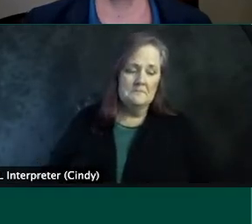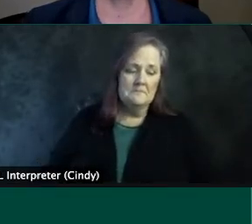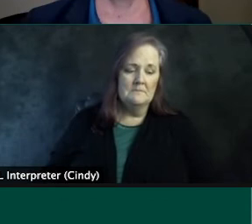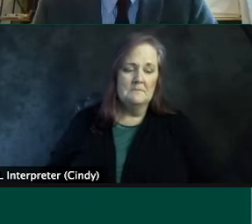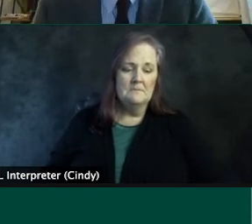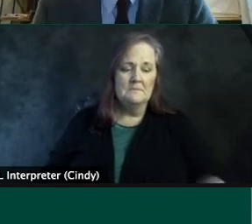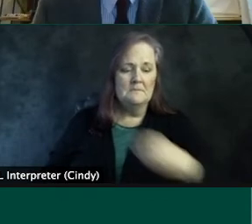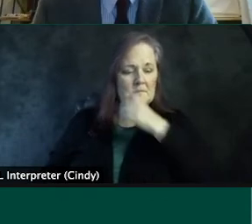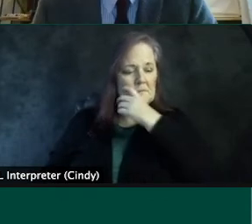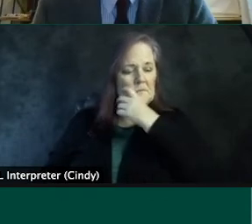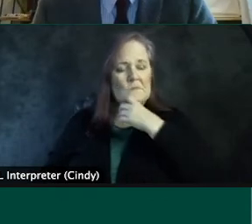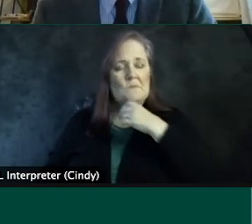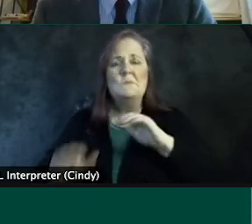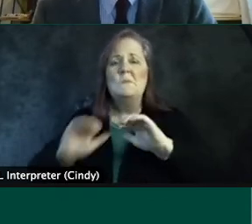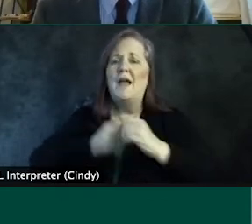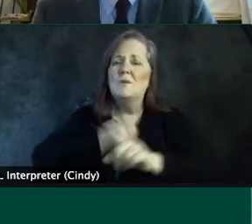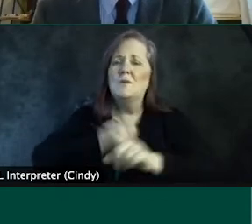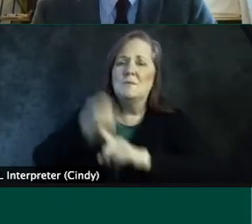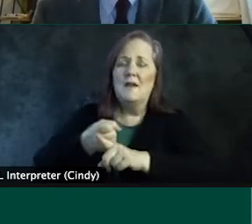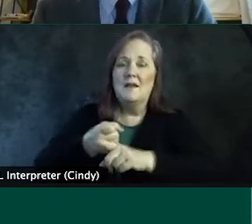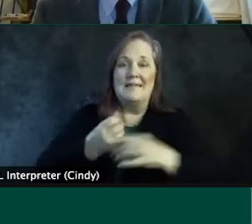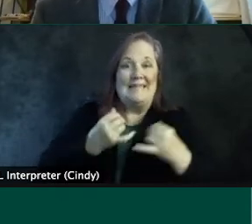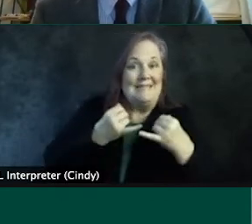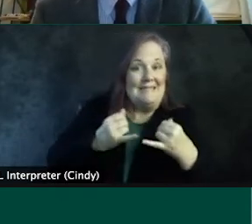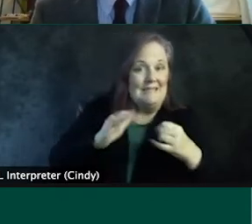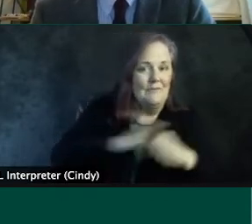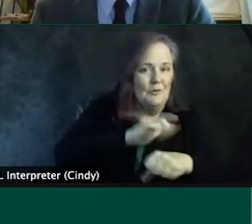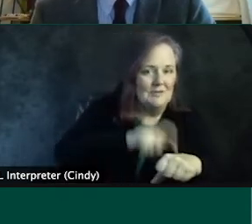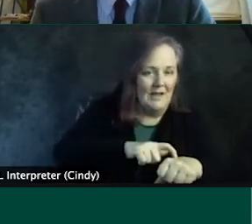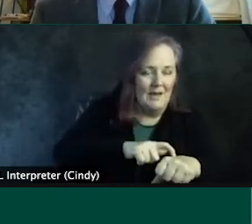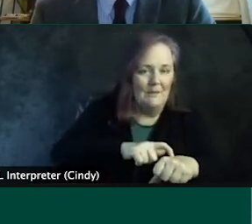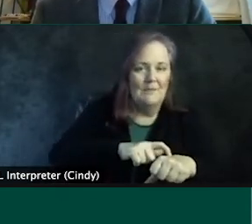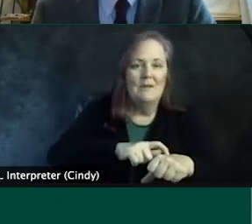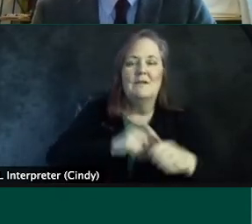I think that question it is likely to be a legal question and one I don't want to try to answer.